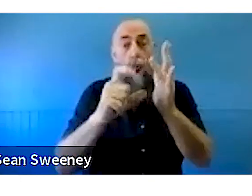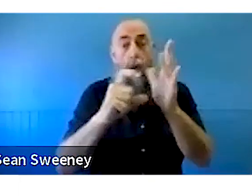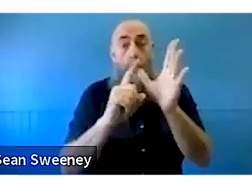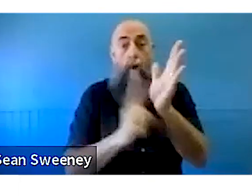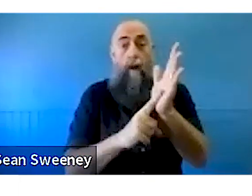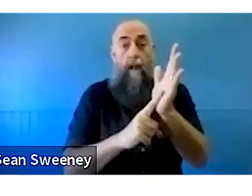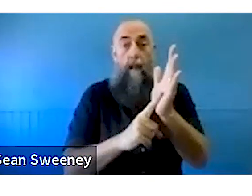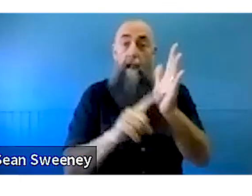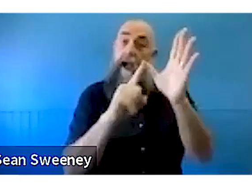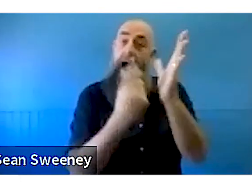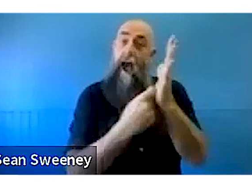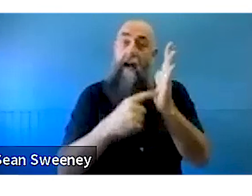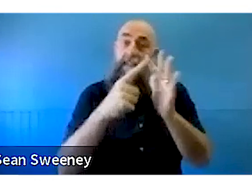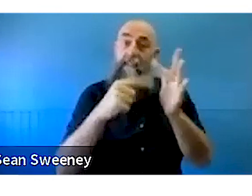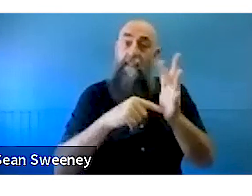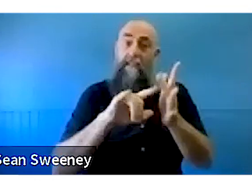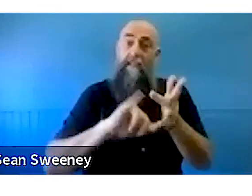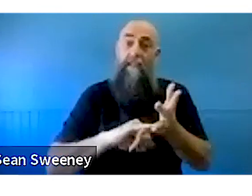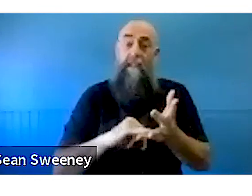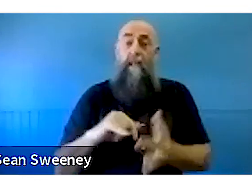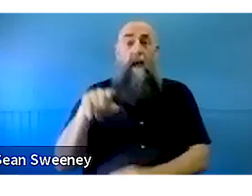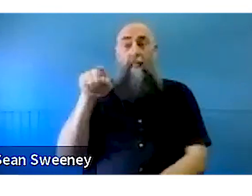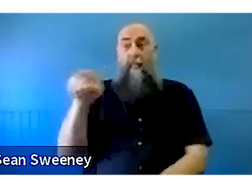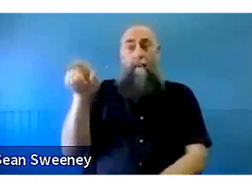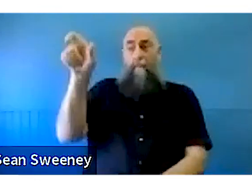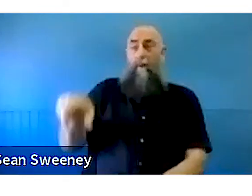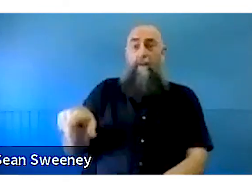want to put together training, or want to talk to you.